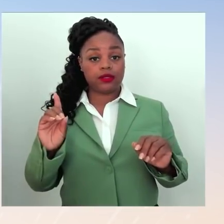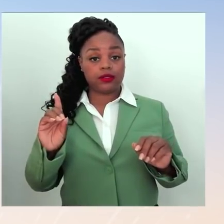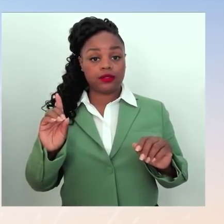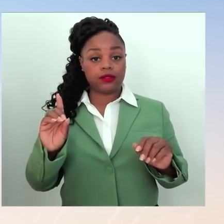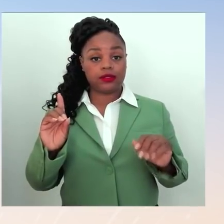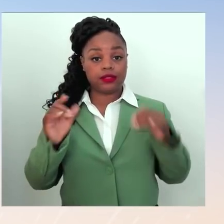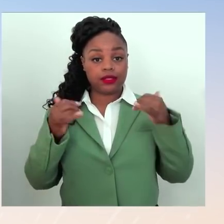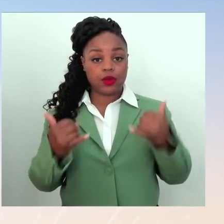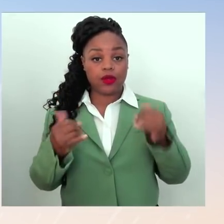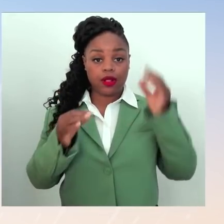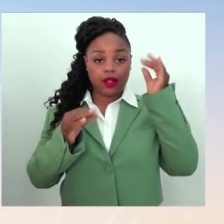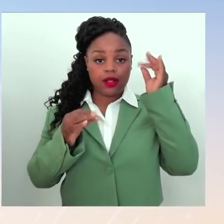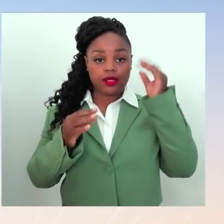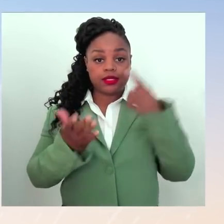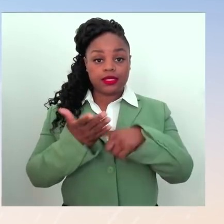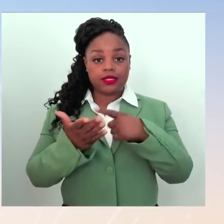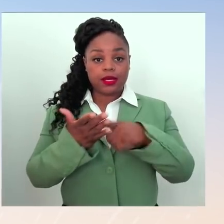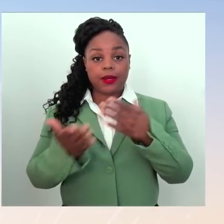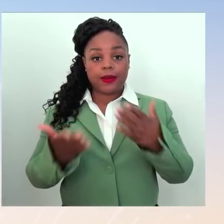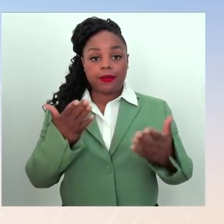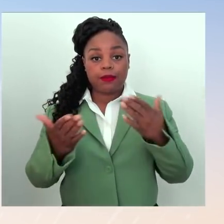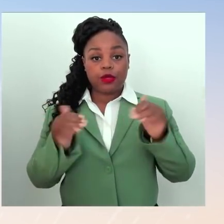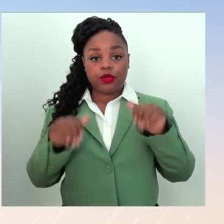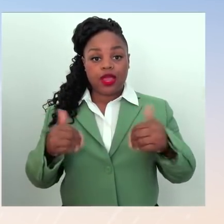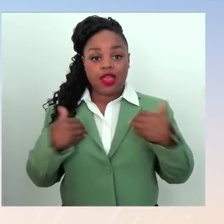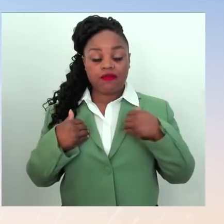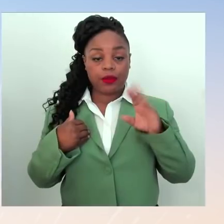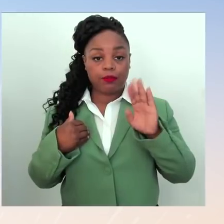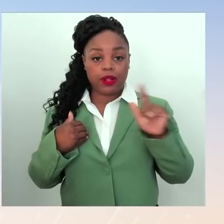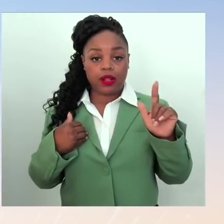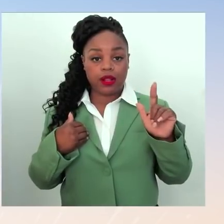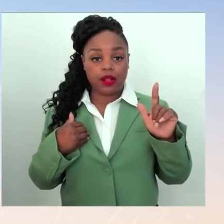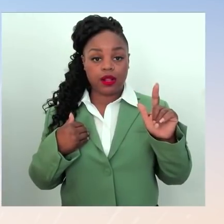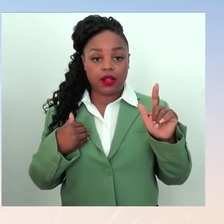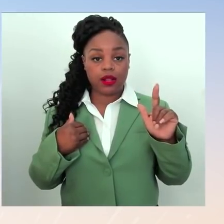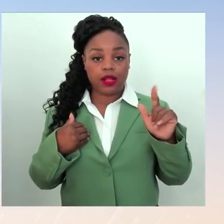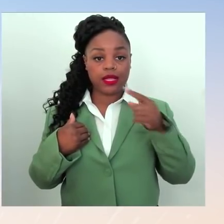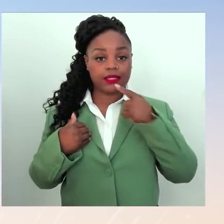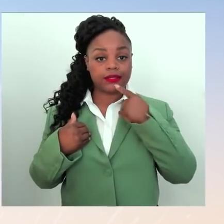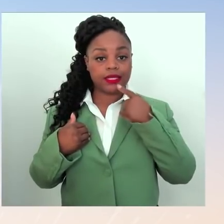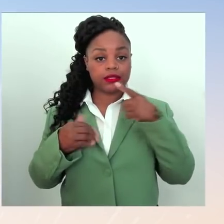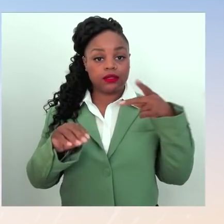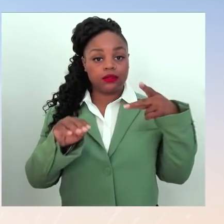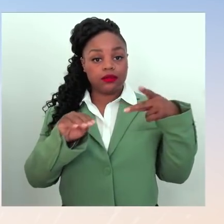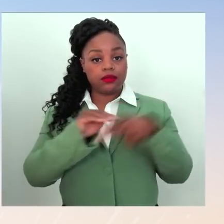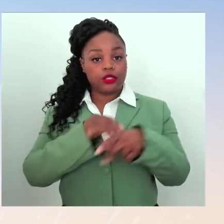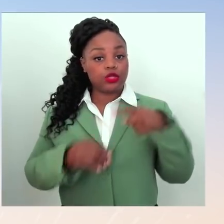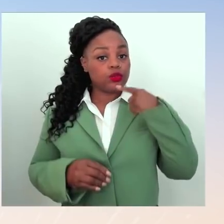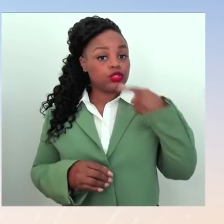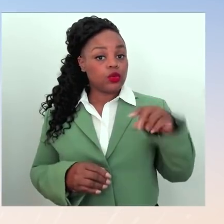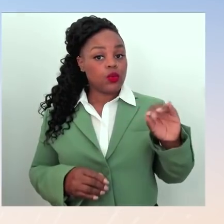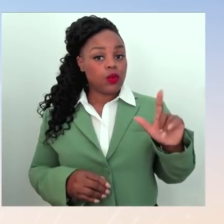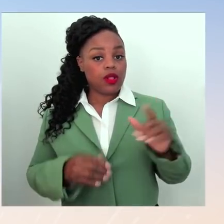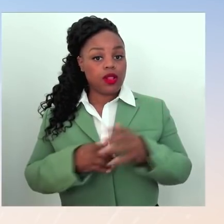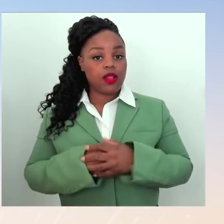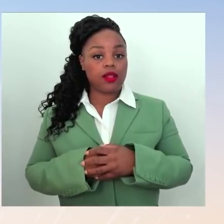If a bill like that came to the President's desk, would he sign it? Ms. Psaki: Well, no, the President has not made a decision at this point in time. So that's where we stand.